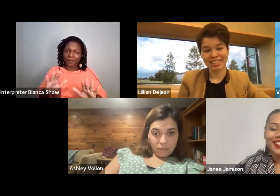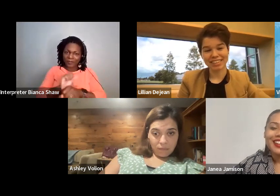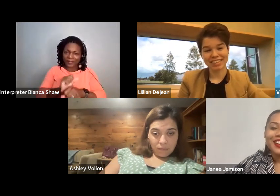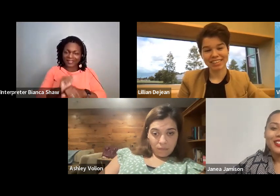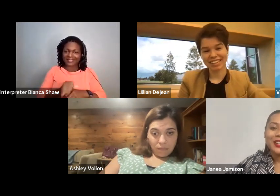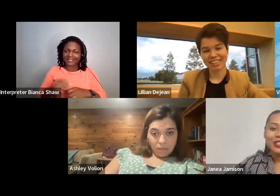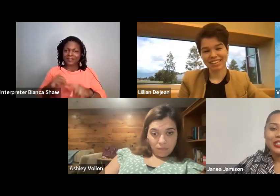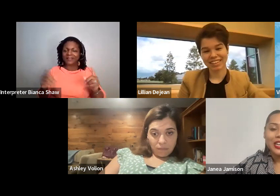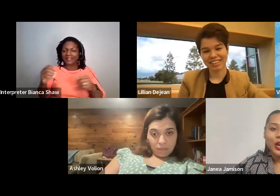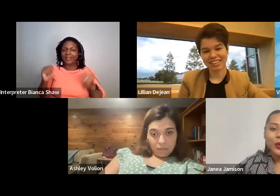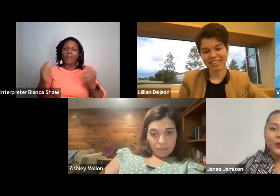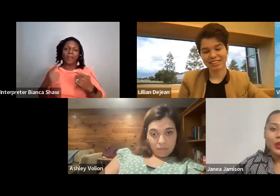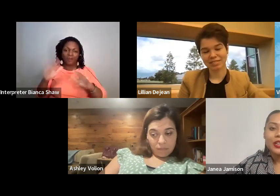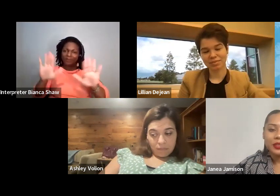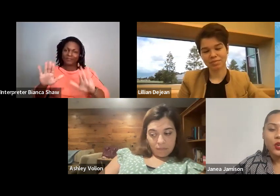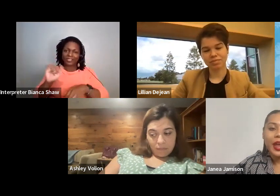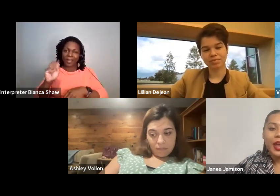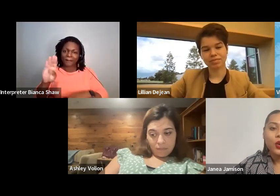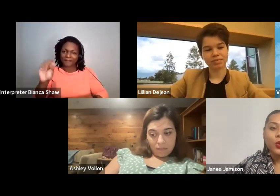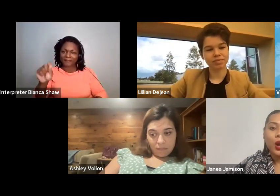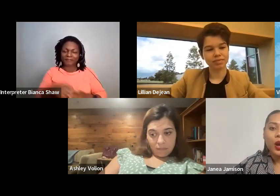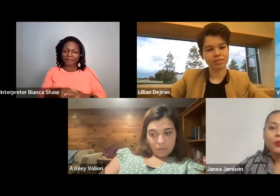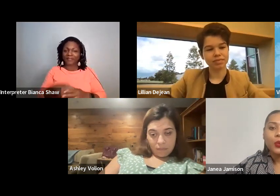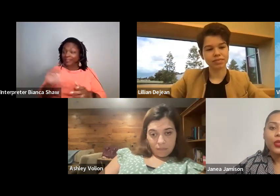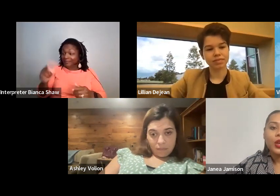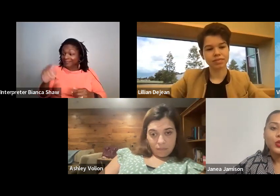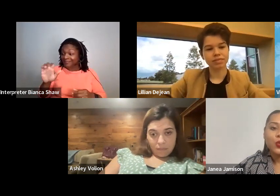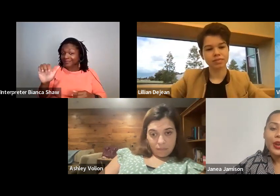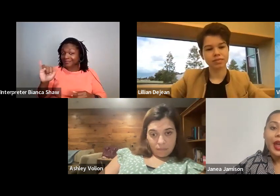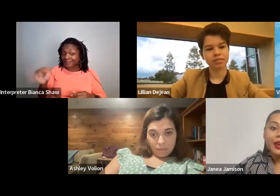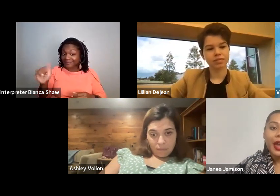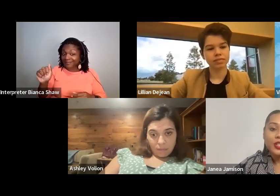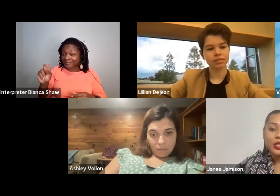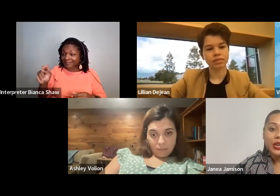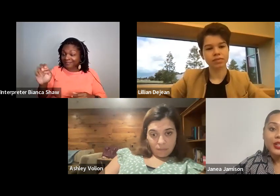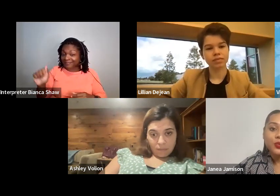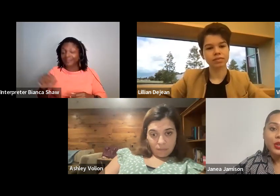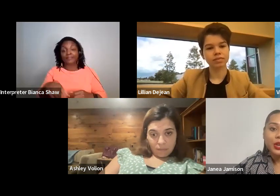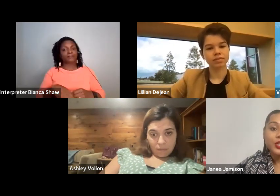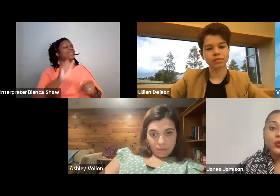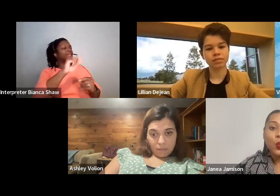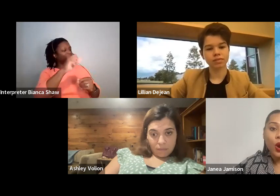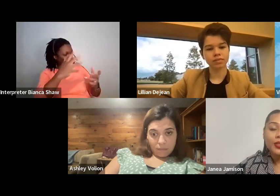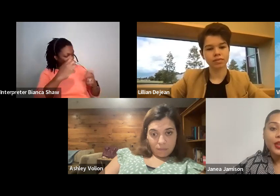Yeah, definitely, definitely gonna echo both Tory and actually as released to one.